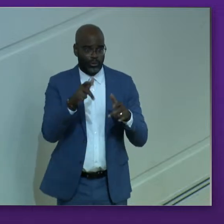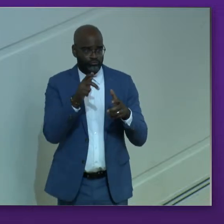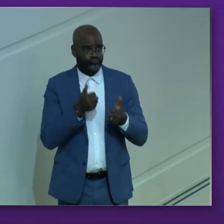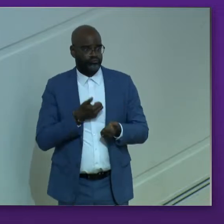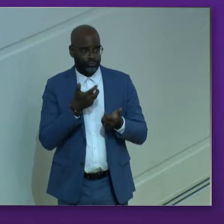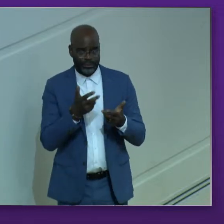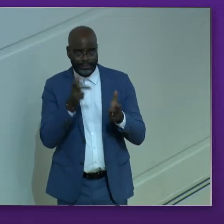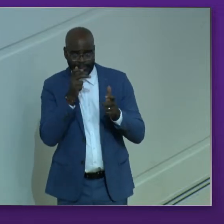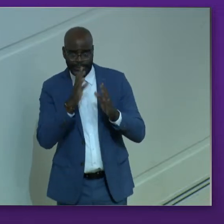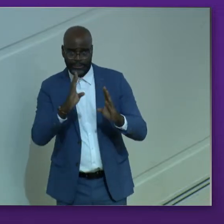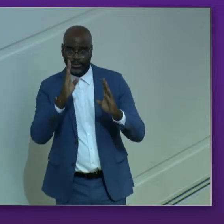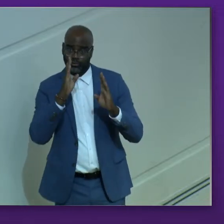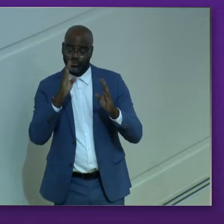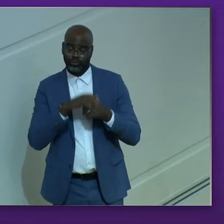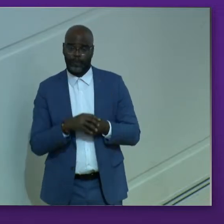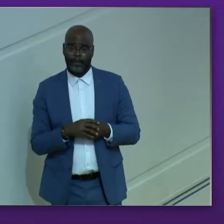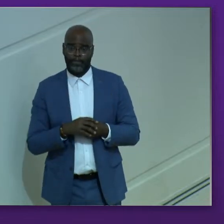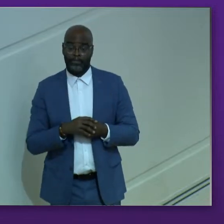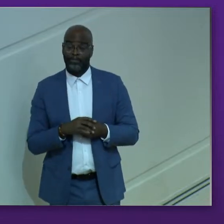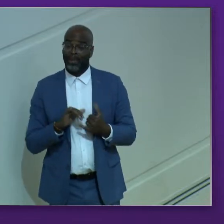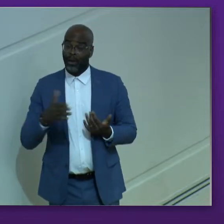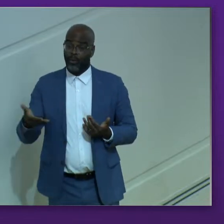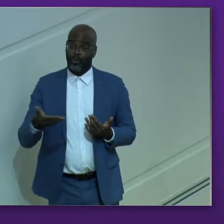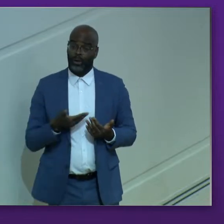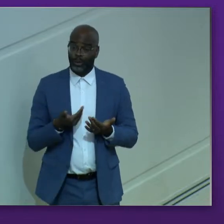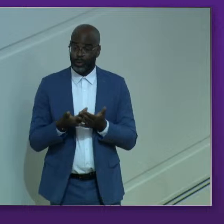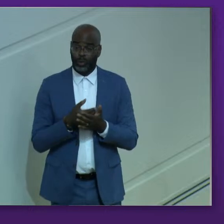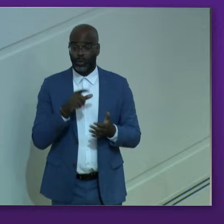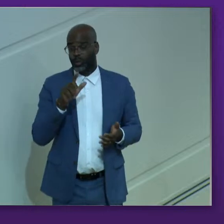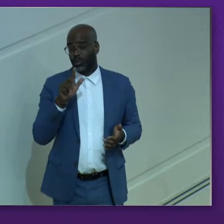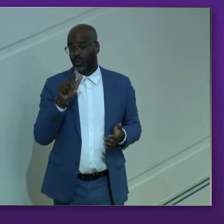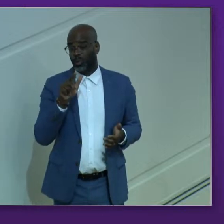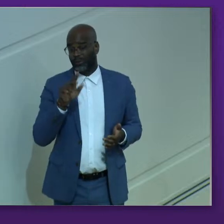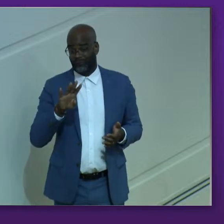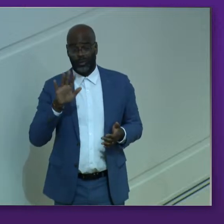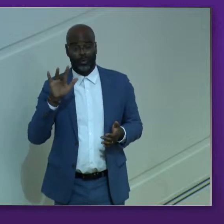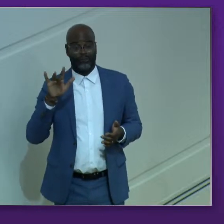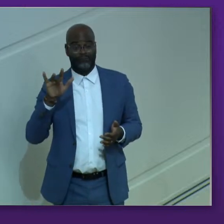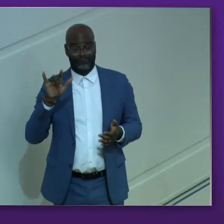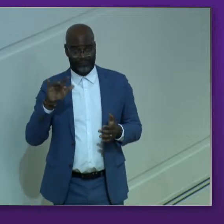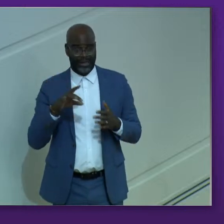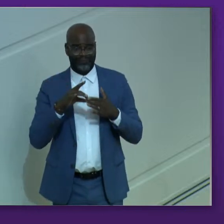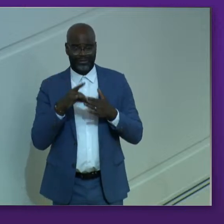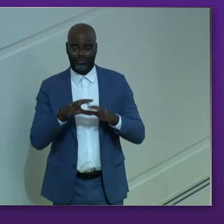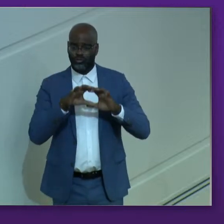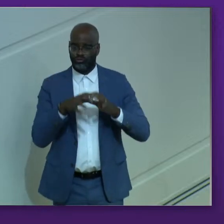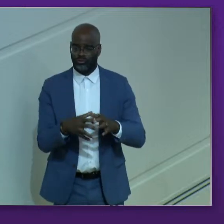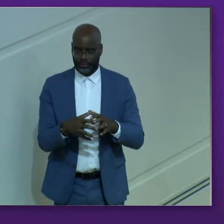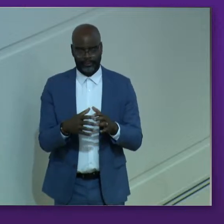PART OF THE COLLEGE IS TELEWORK POLICY.IN ADDITION WE PRODUCED A GOVERNANCE DIGEST FOR THE FALL AND SPRING SEMESTER.